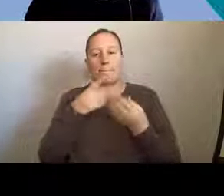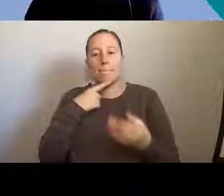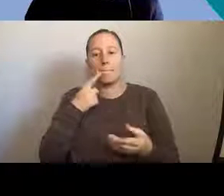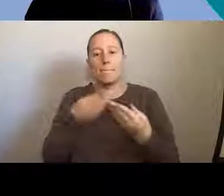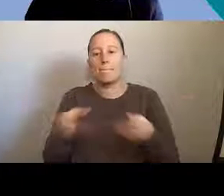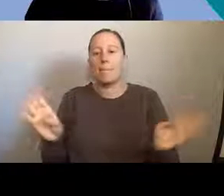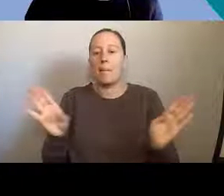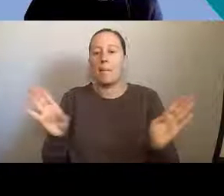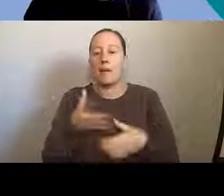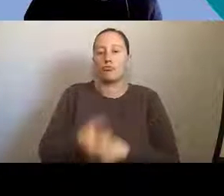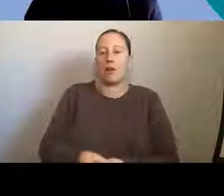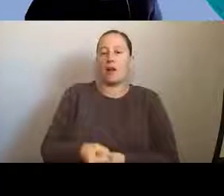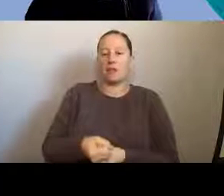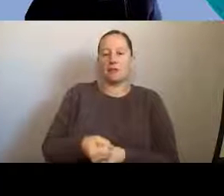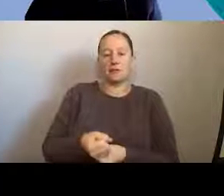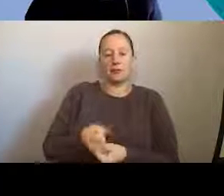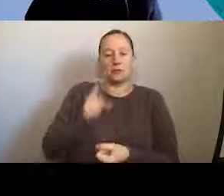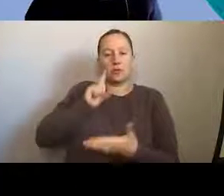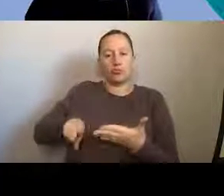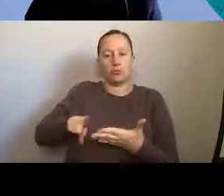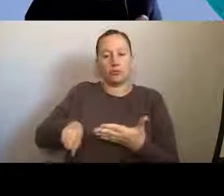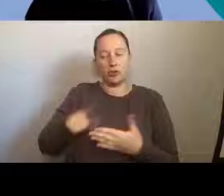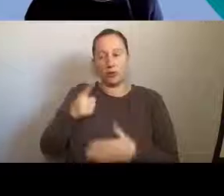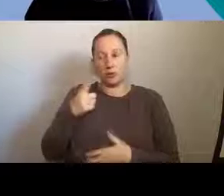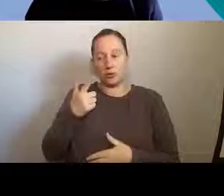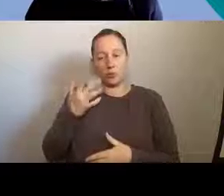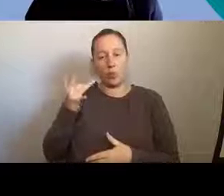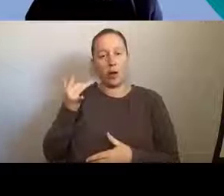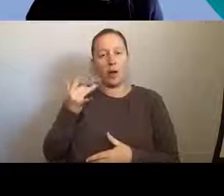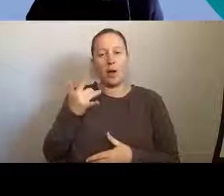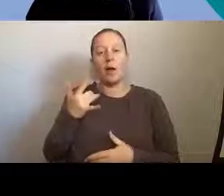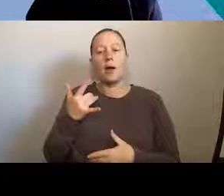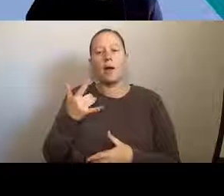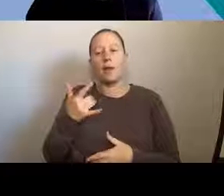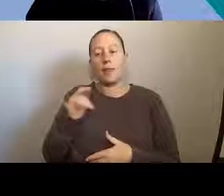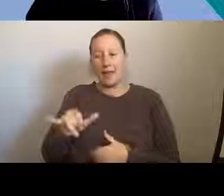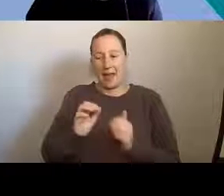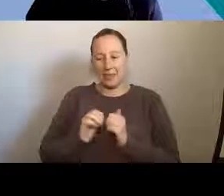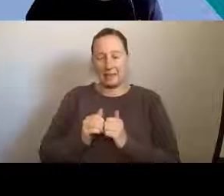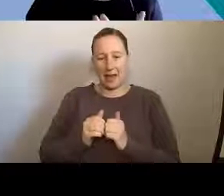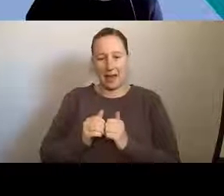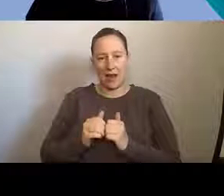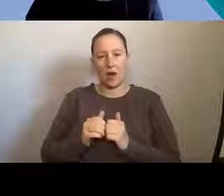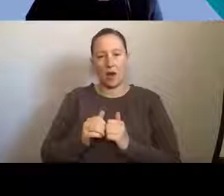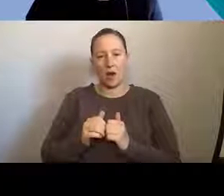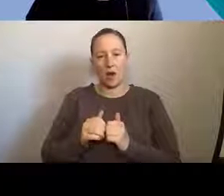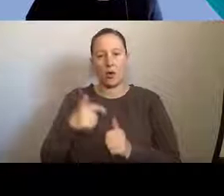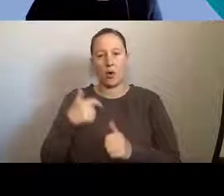And this is because informed consent is the application of the principle of respect for persons.